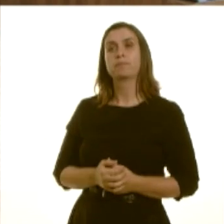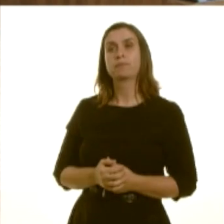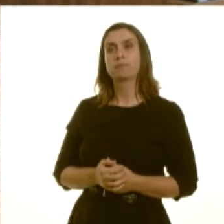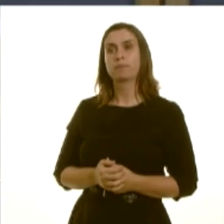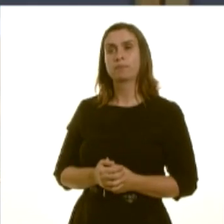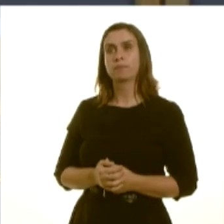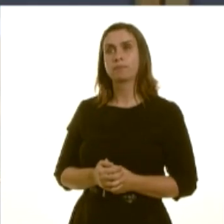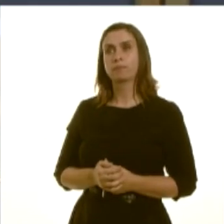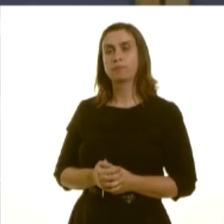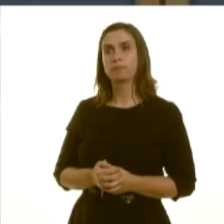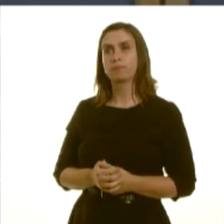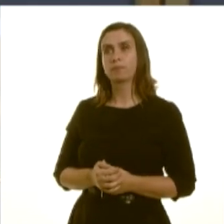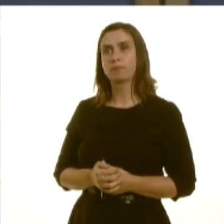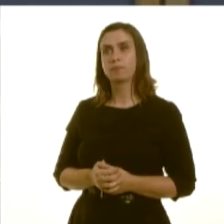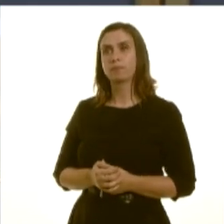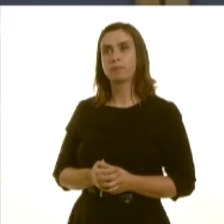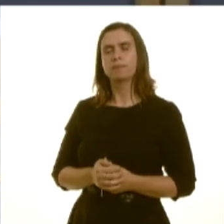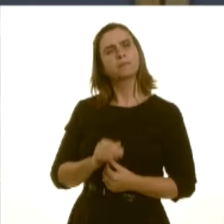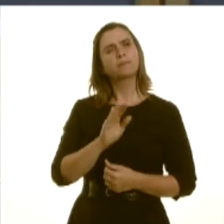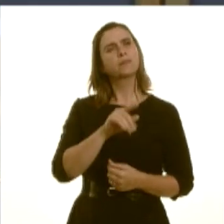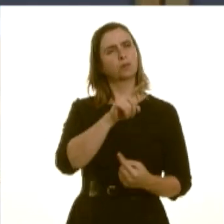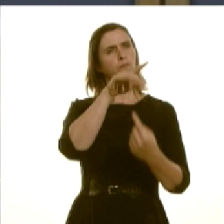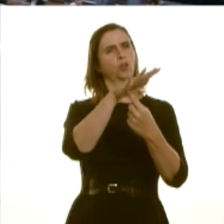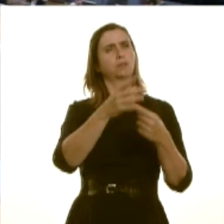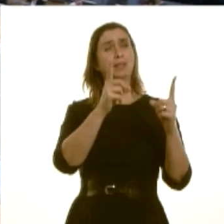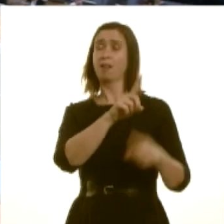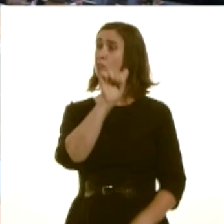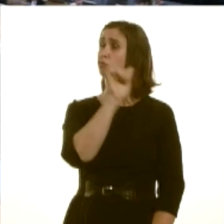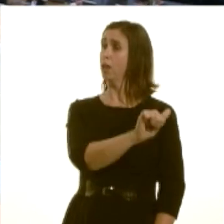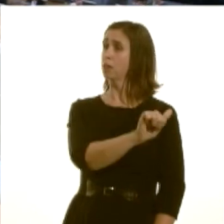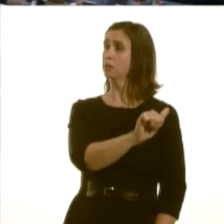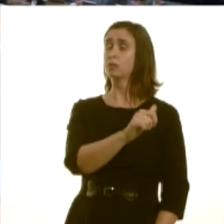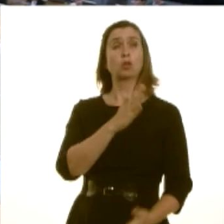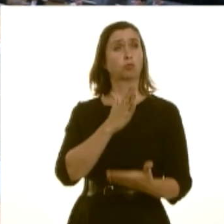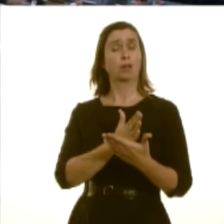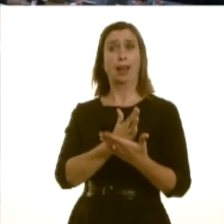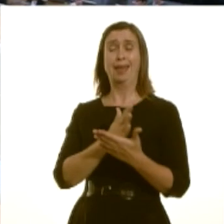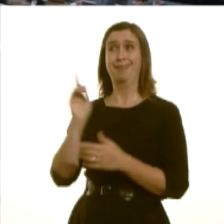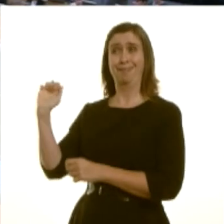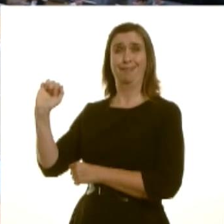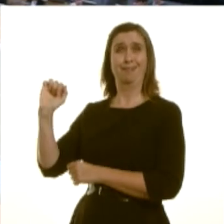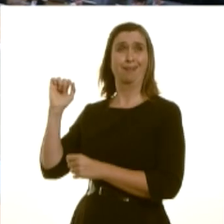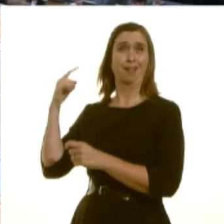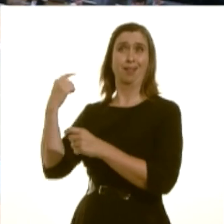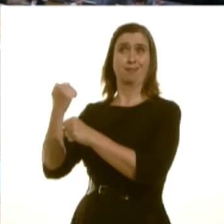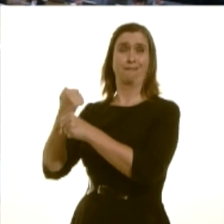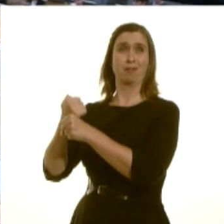Wood. Leanne Wood: The First Minister is right. It is remarkable what the establishment can come up with when they are faced with the